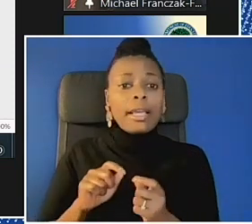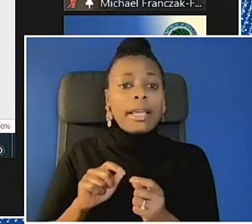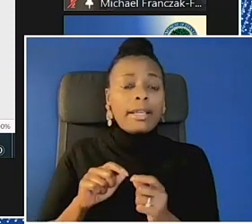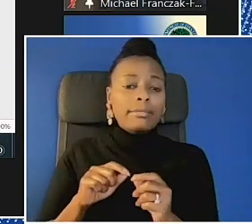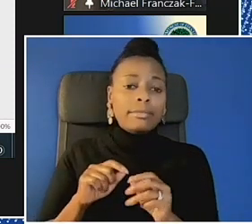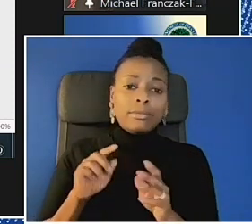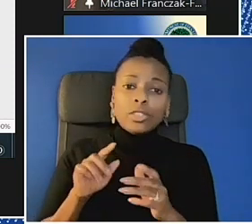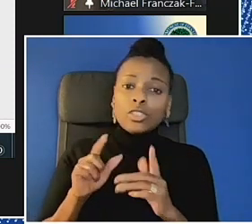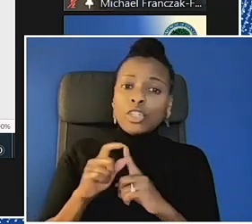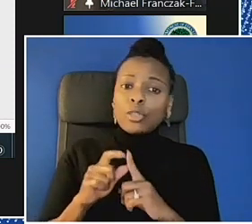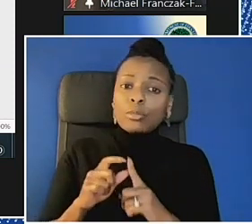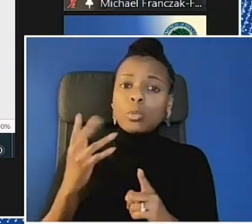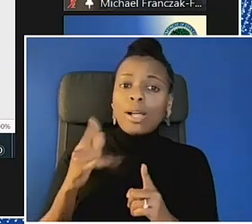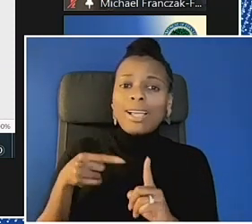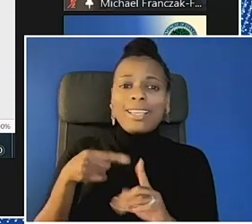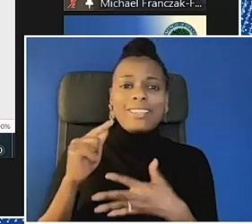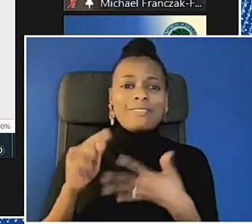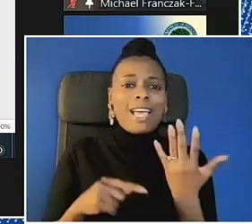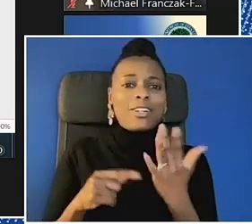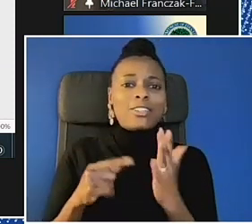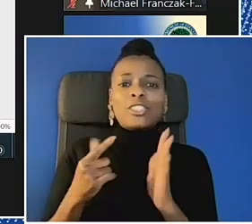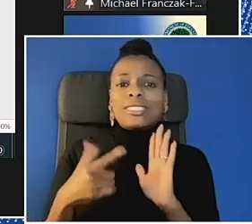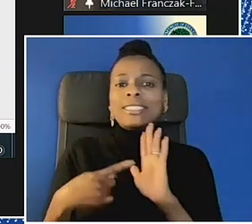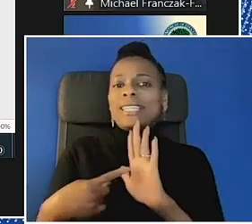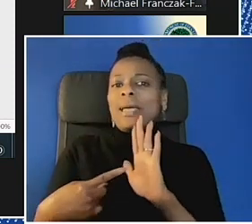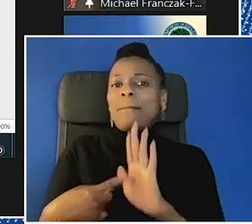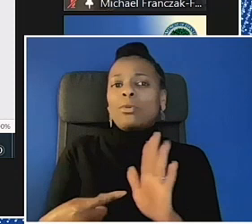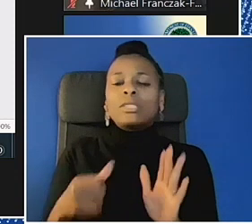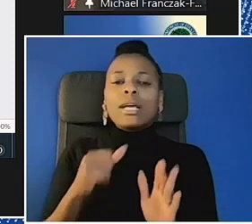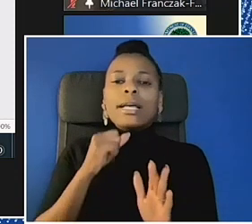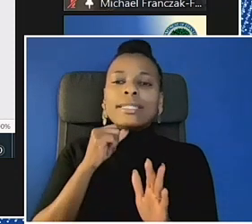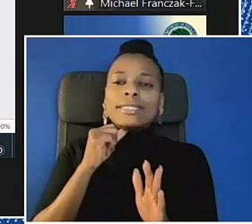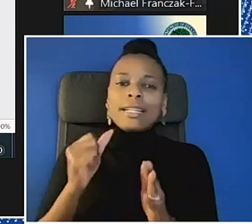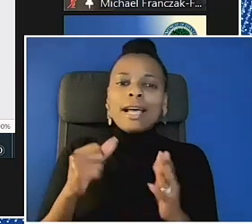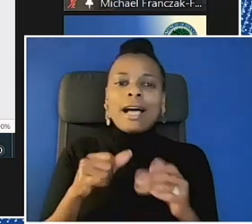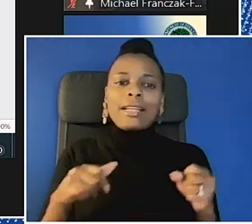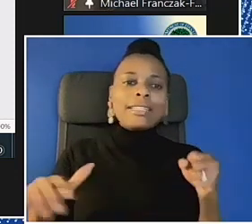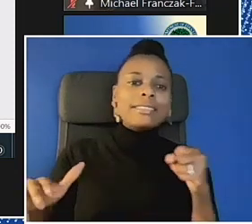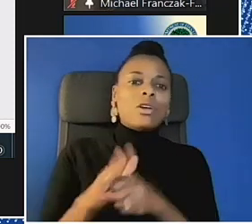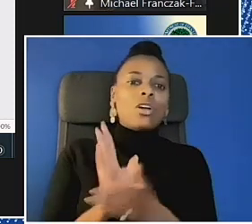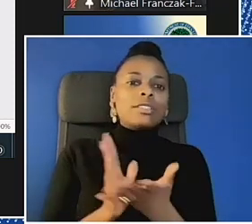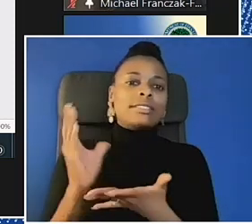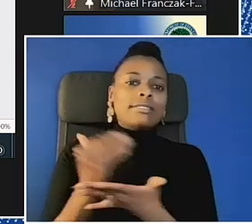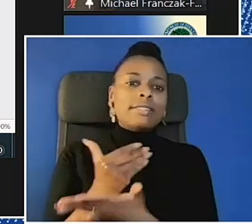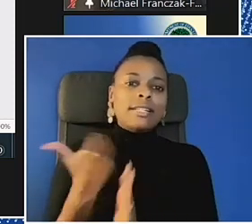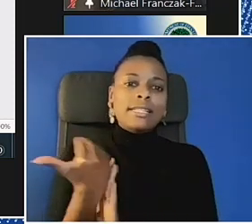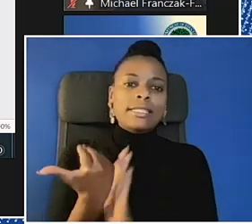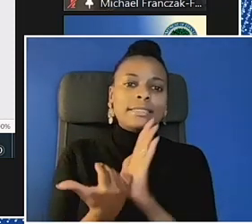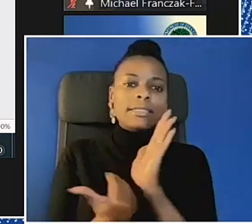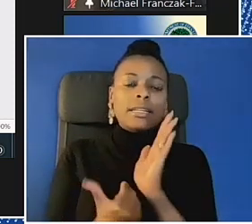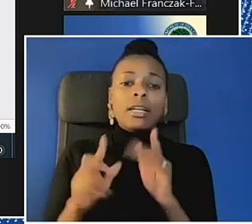examples, part of a non-exhaustive list, and the Department wants to retain the flexibility to consider these factors